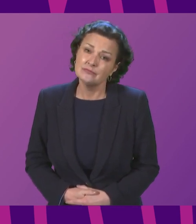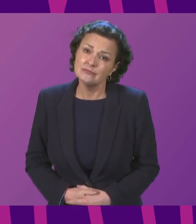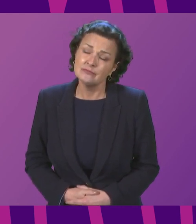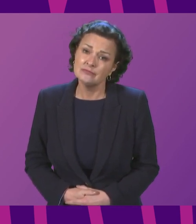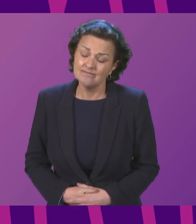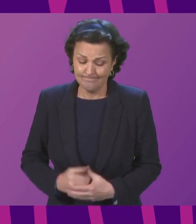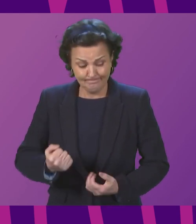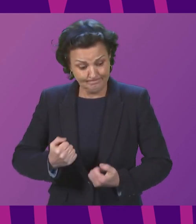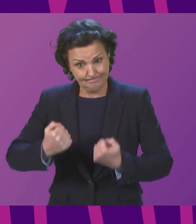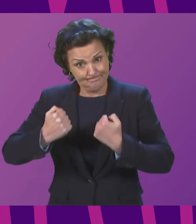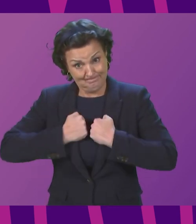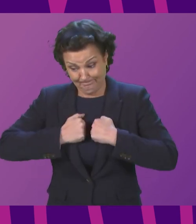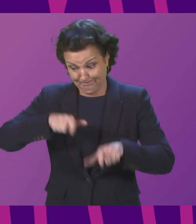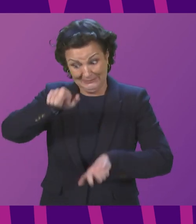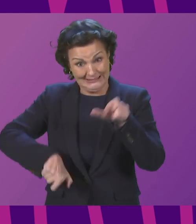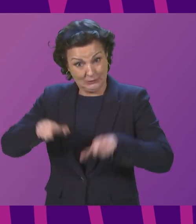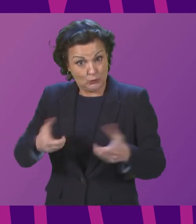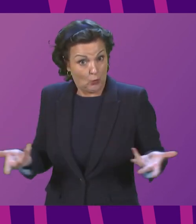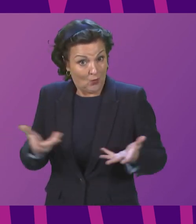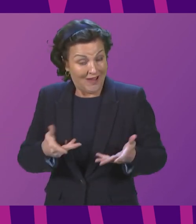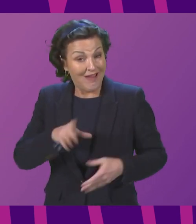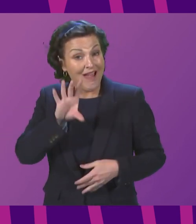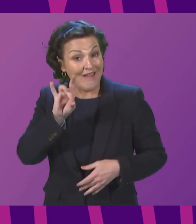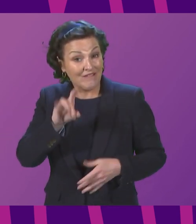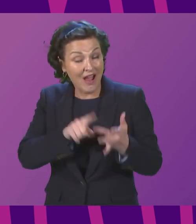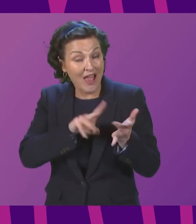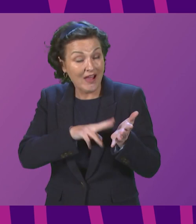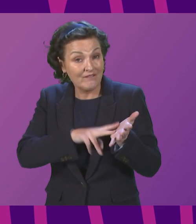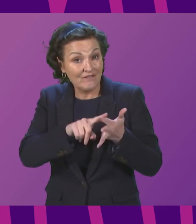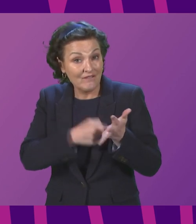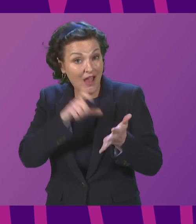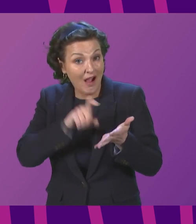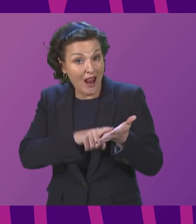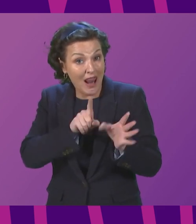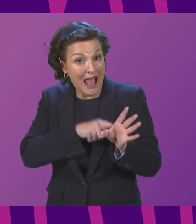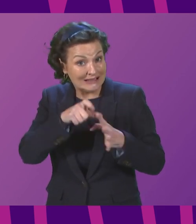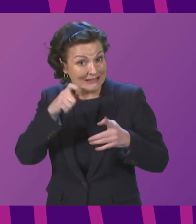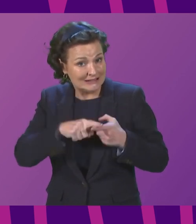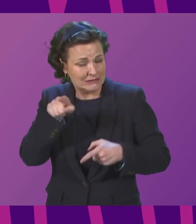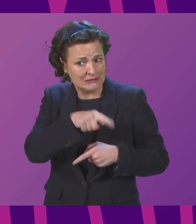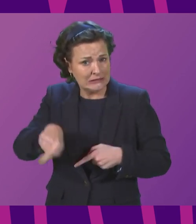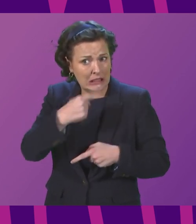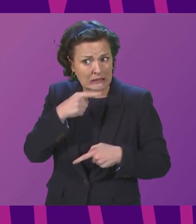Constituents in Inverclyde who have family members who are living in care homes have contacted me to express their deep concerns about the return to a strict no-visitors policy,